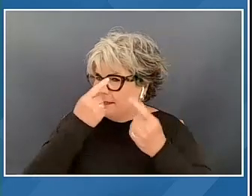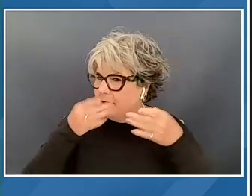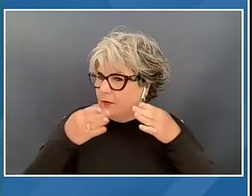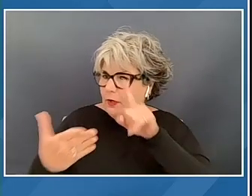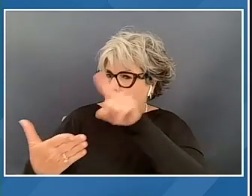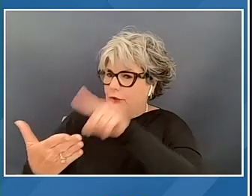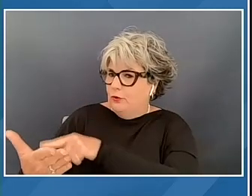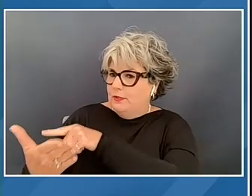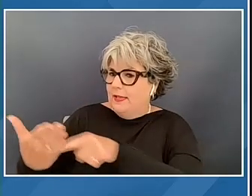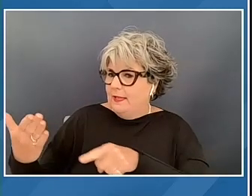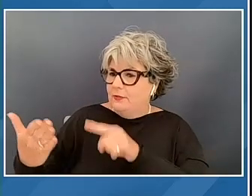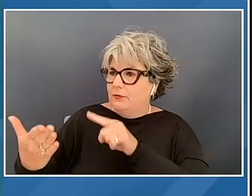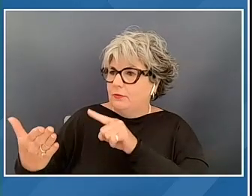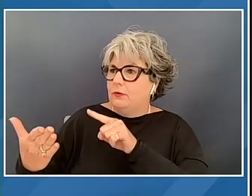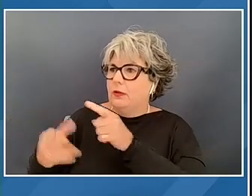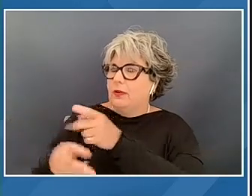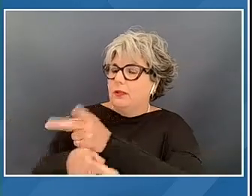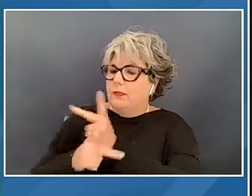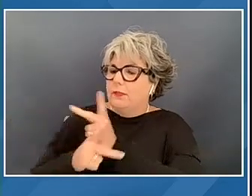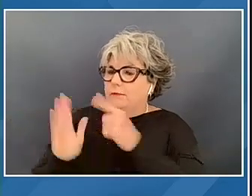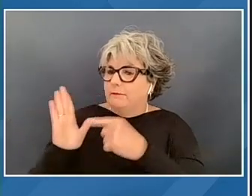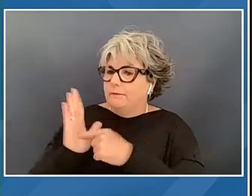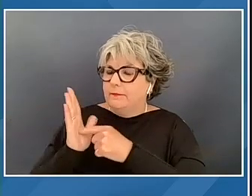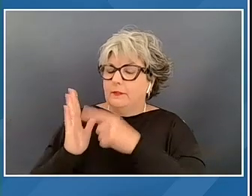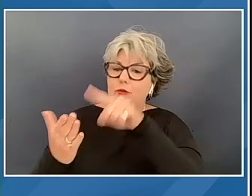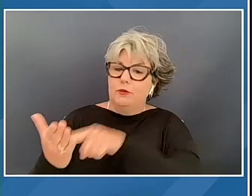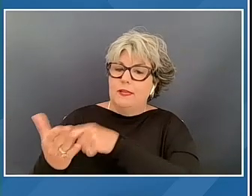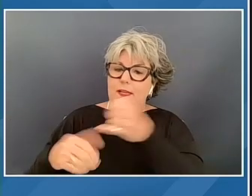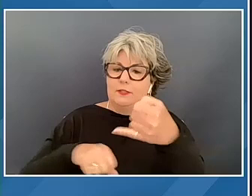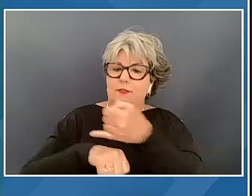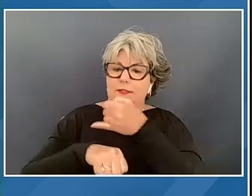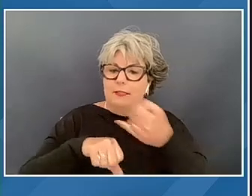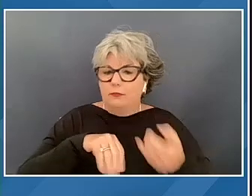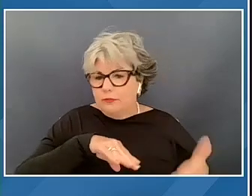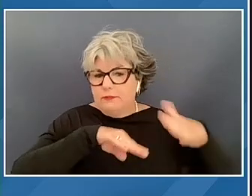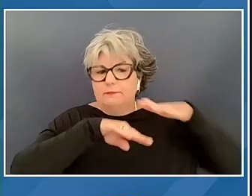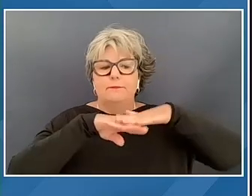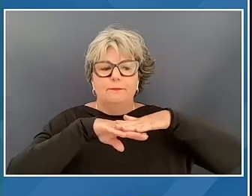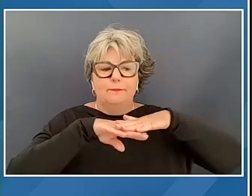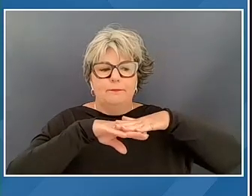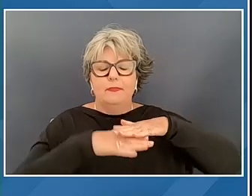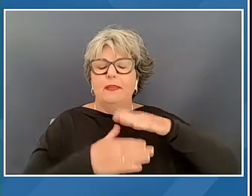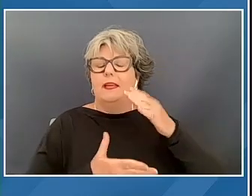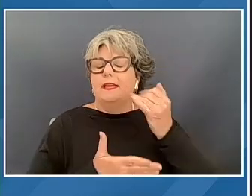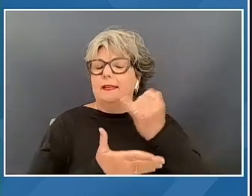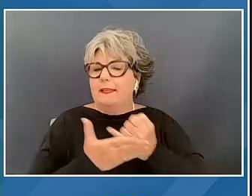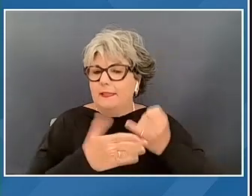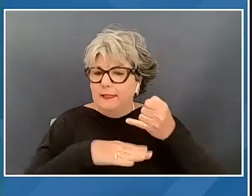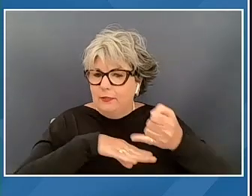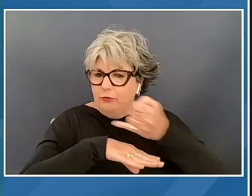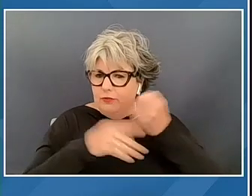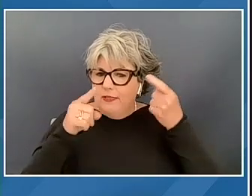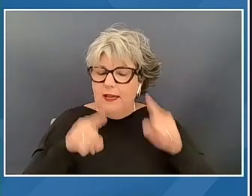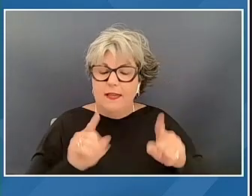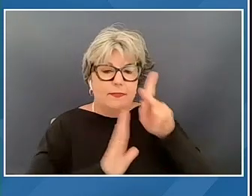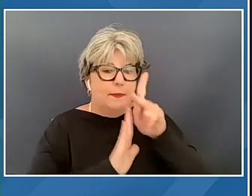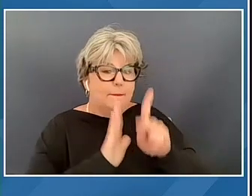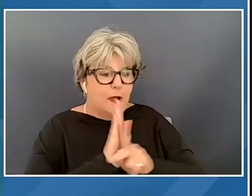debts, to cancel the amount of interest capitalization and interest accrual that had these policies- had the policies